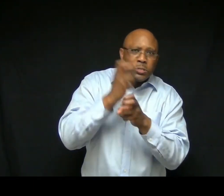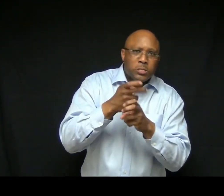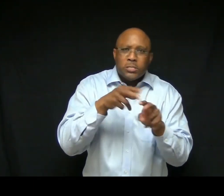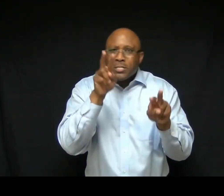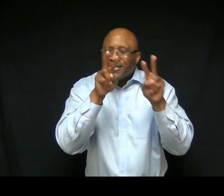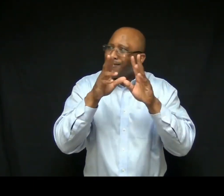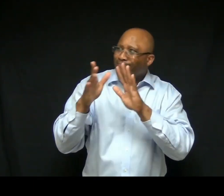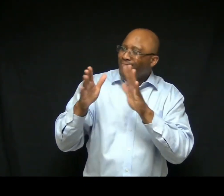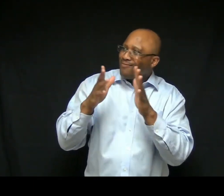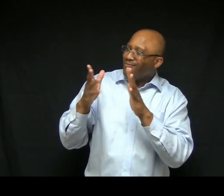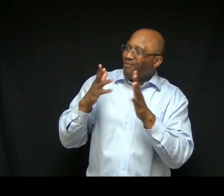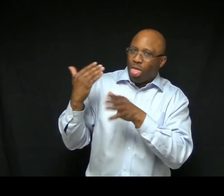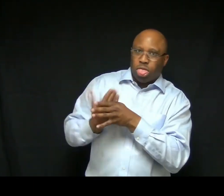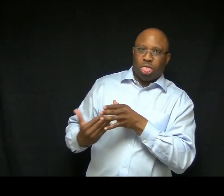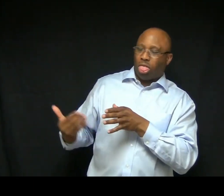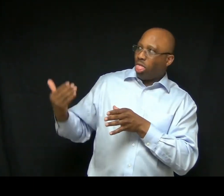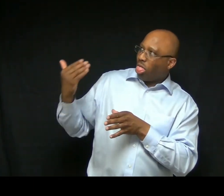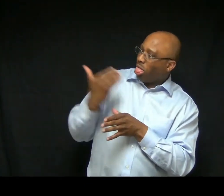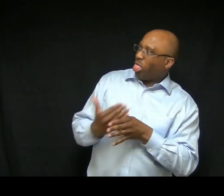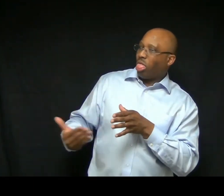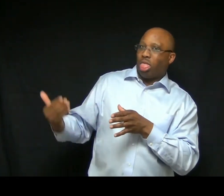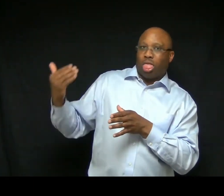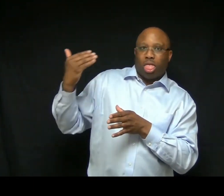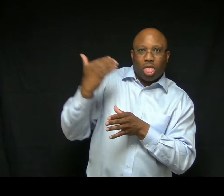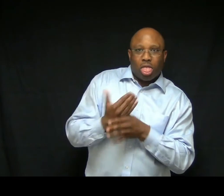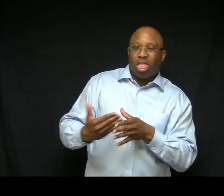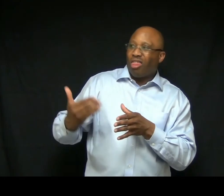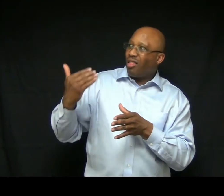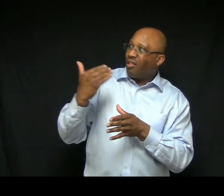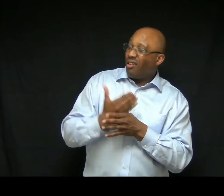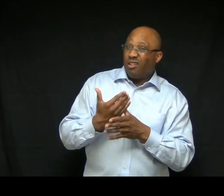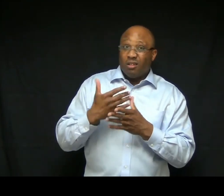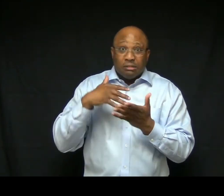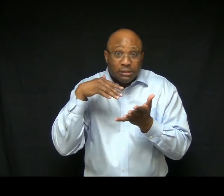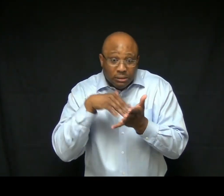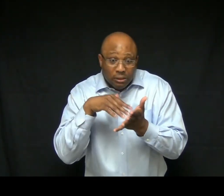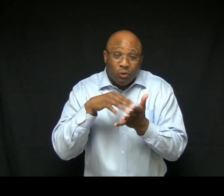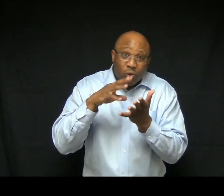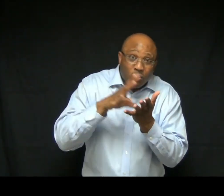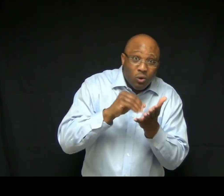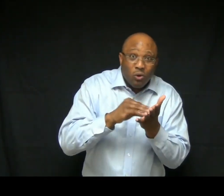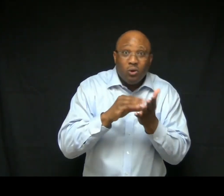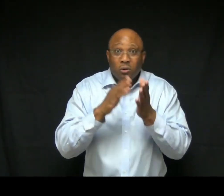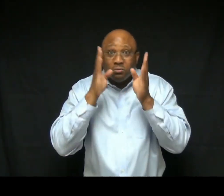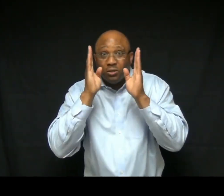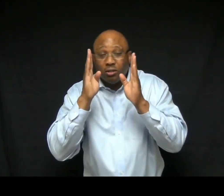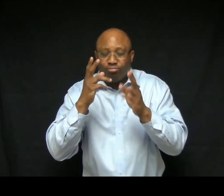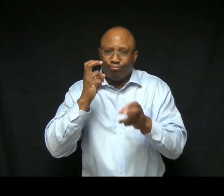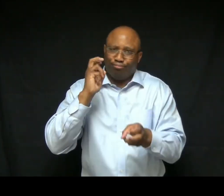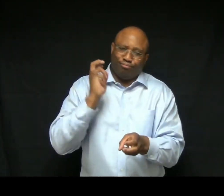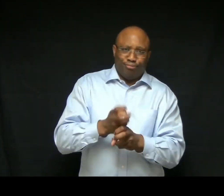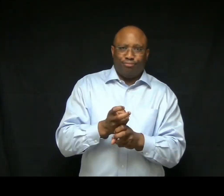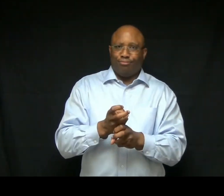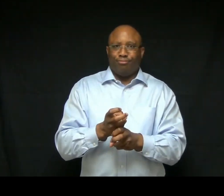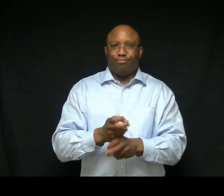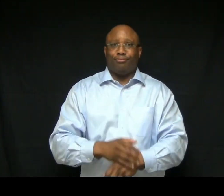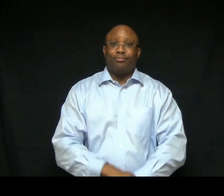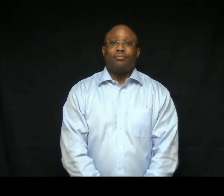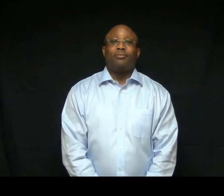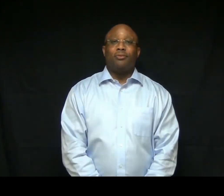or the orderly operation of the school.